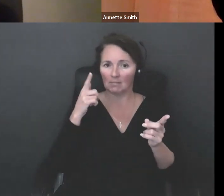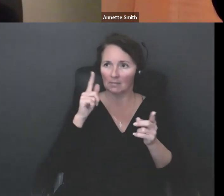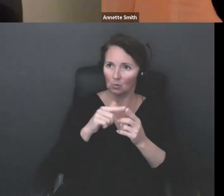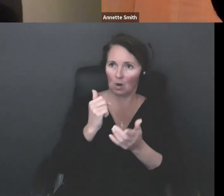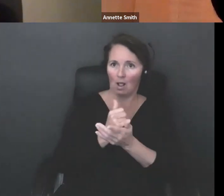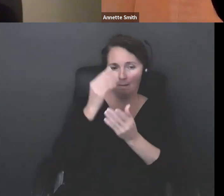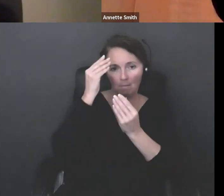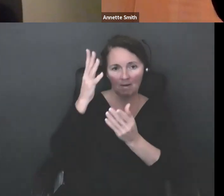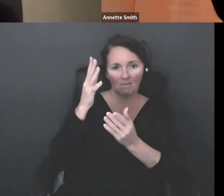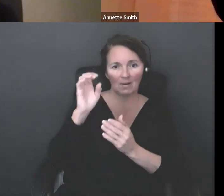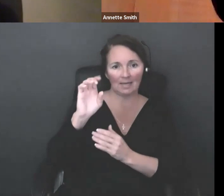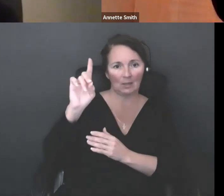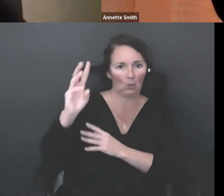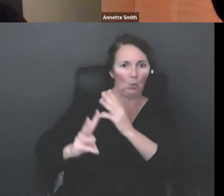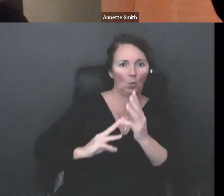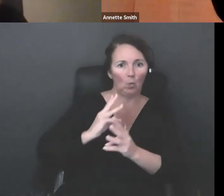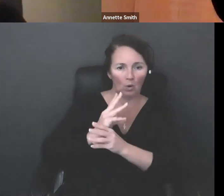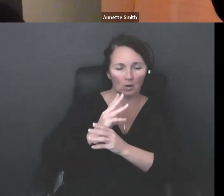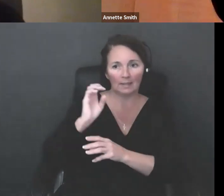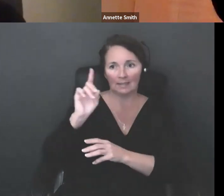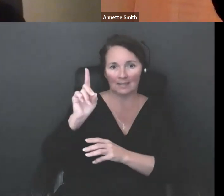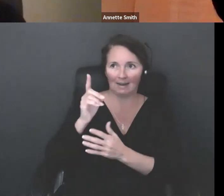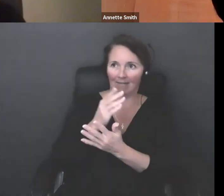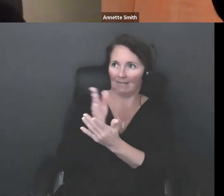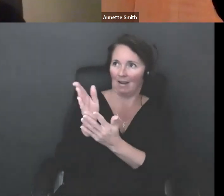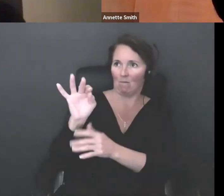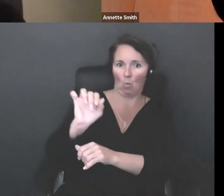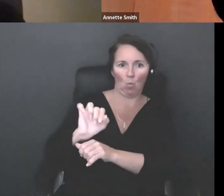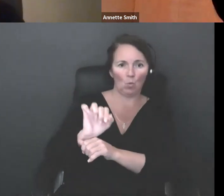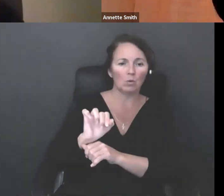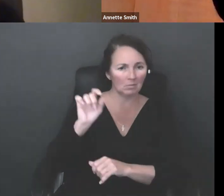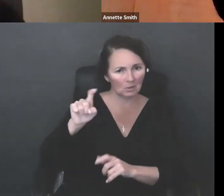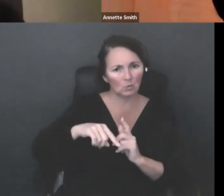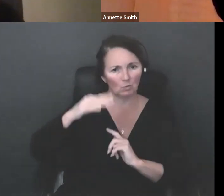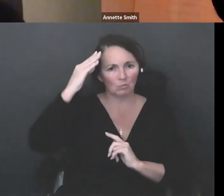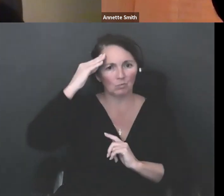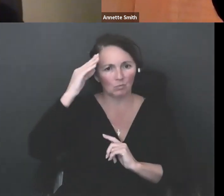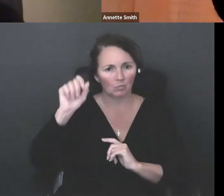Because I think that is something that really